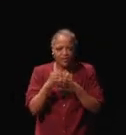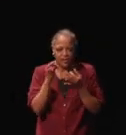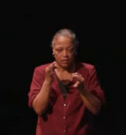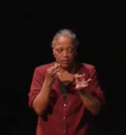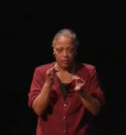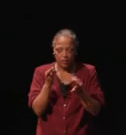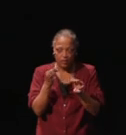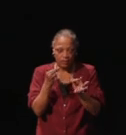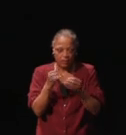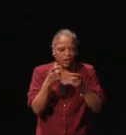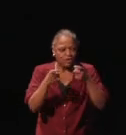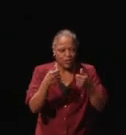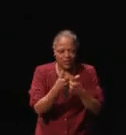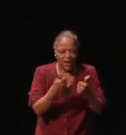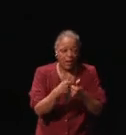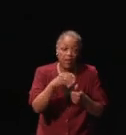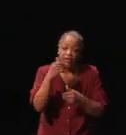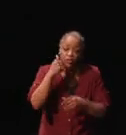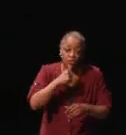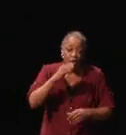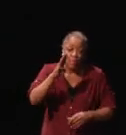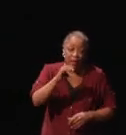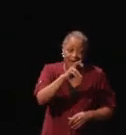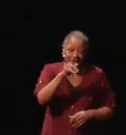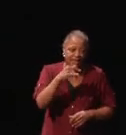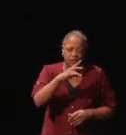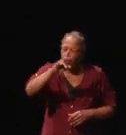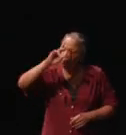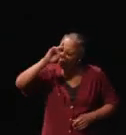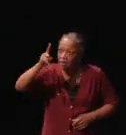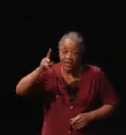And Becky's brilliant giving feedback and tweaking the stuff.